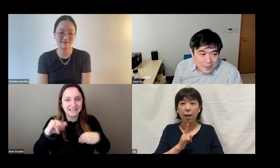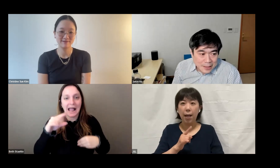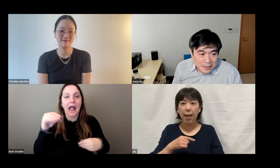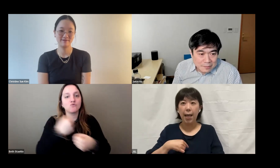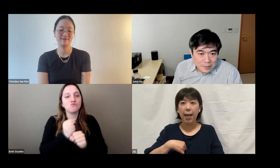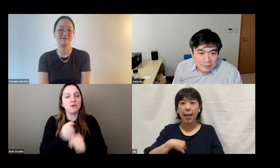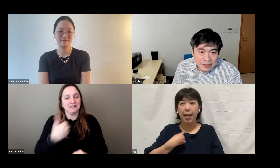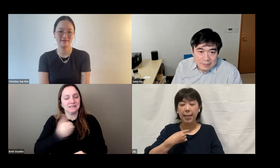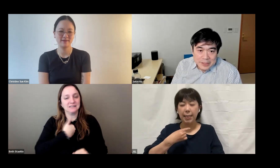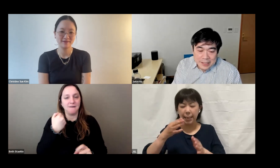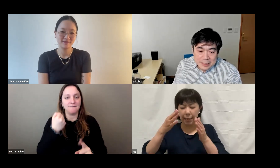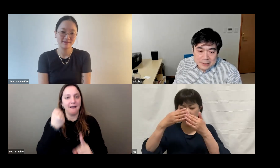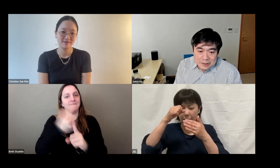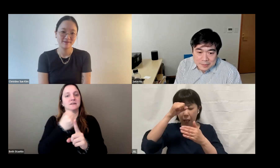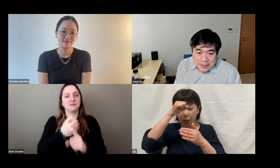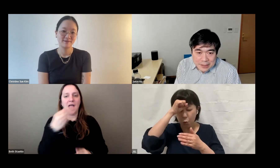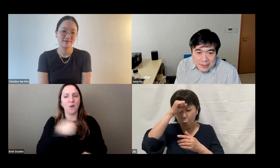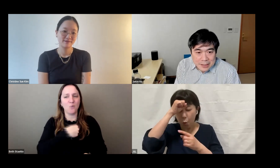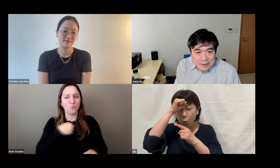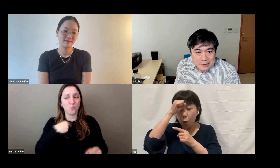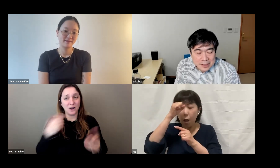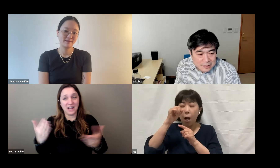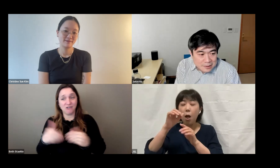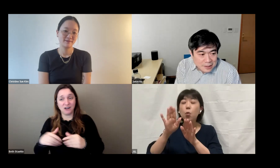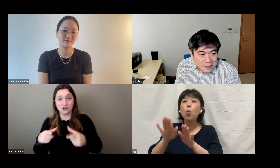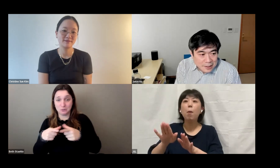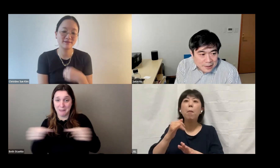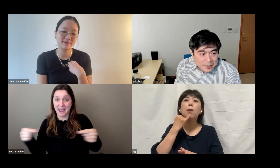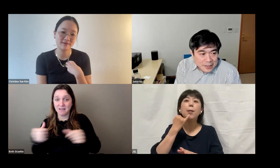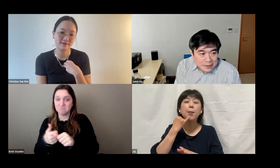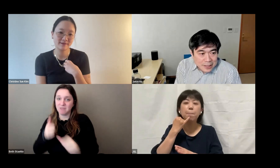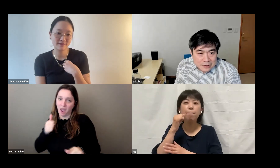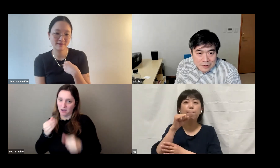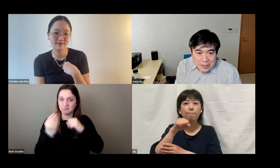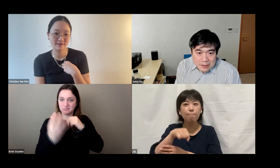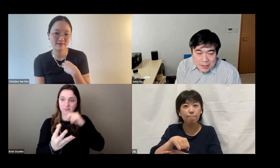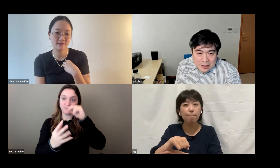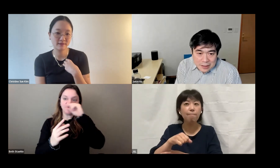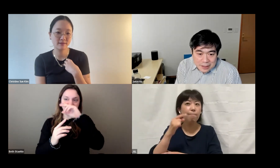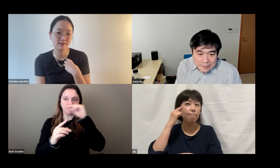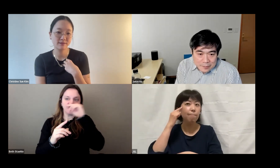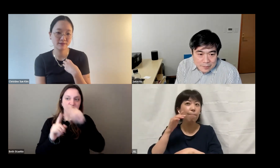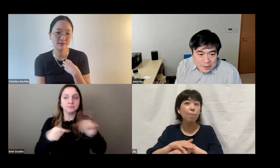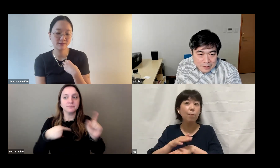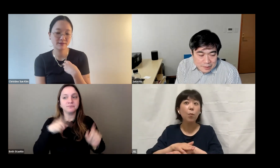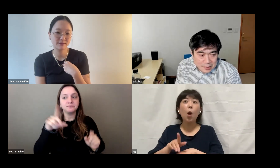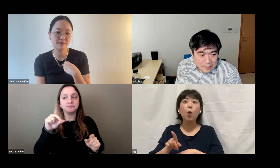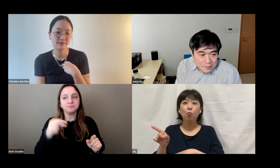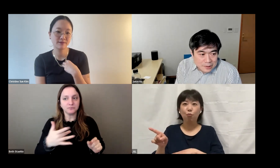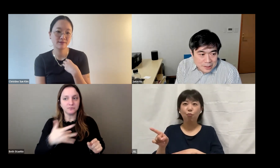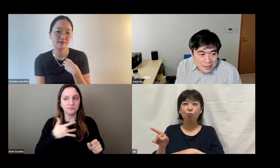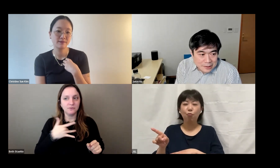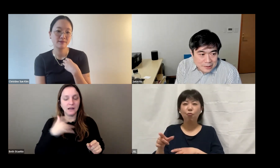And we're very behind in Japan in that sense. But I do think that, Christine, what you're saying is,